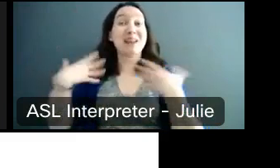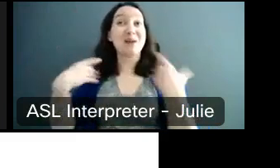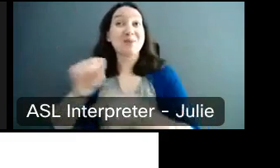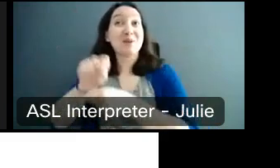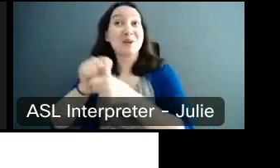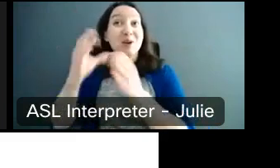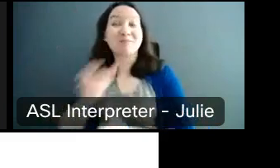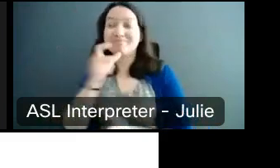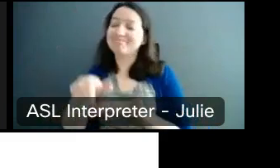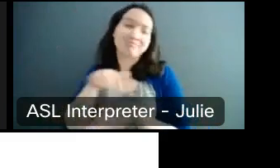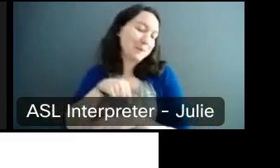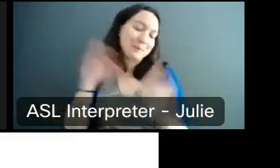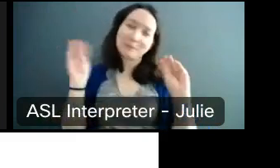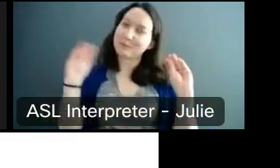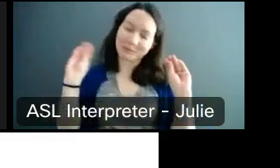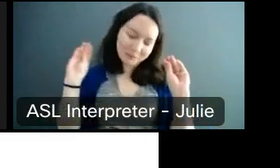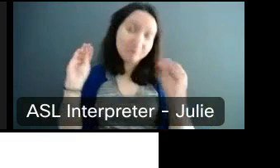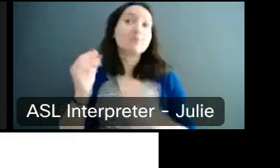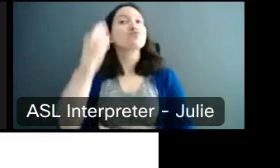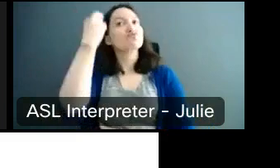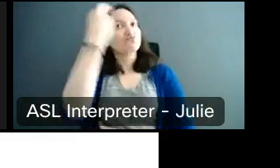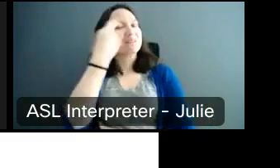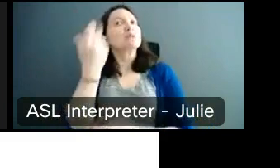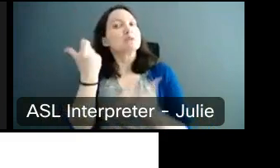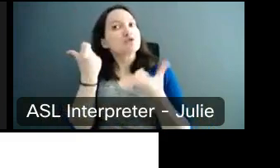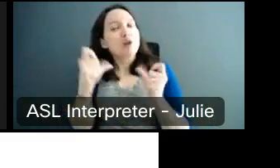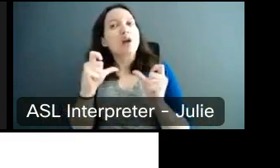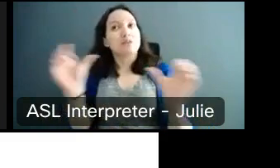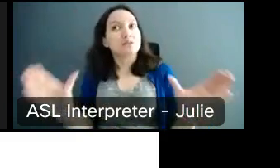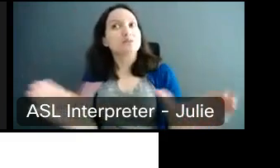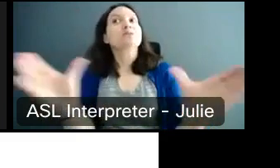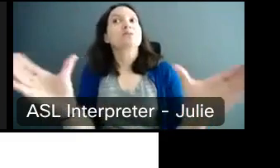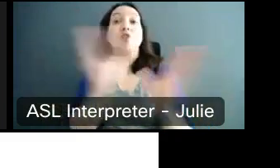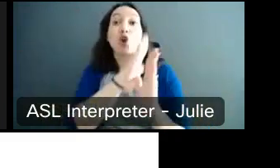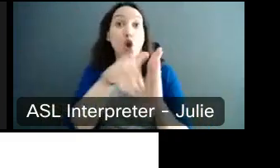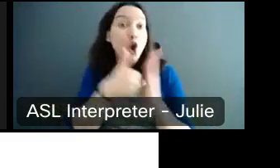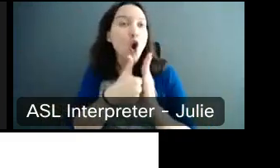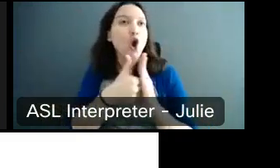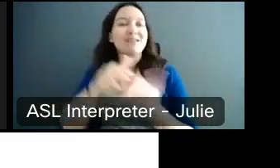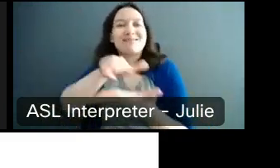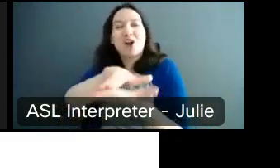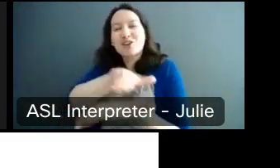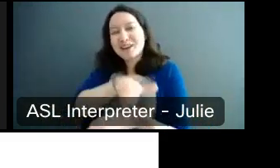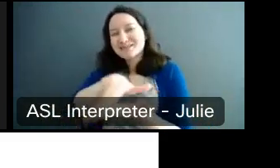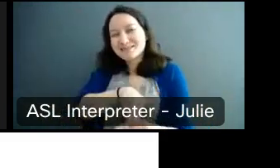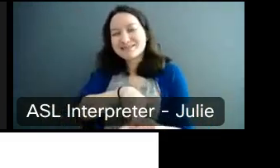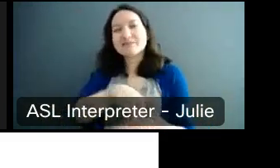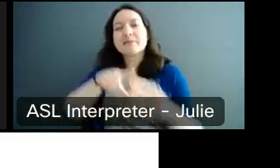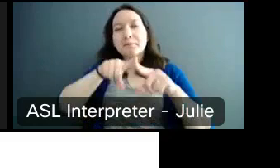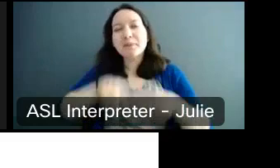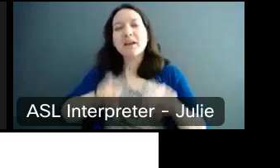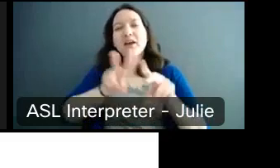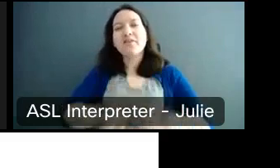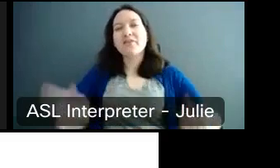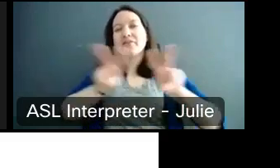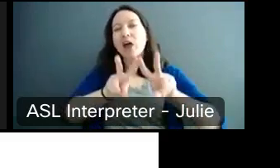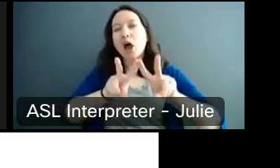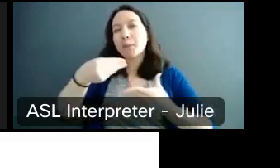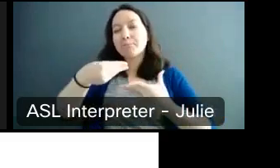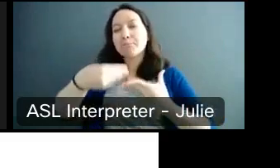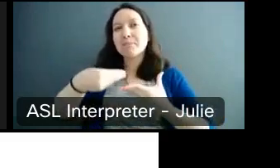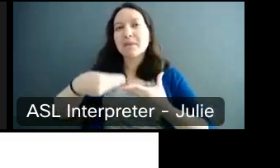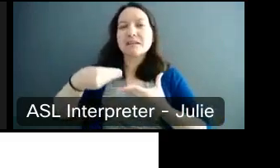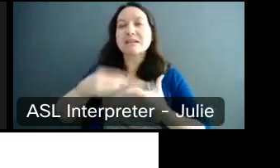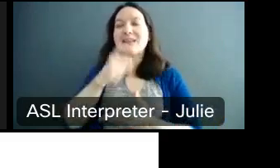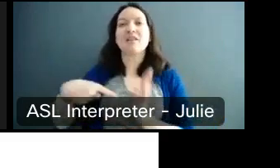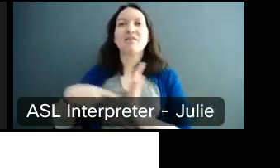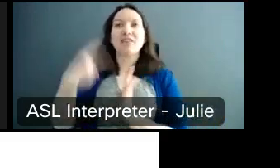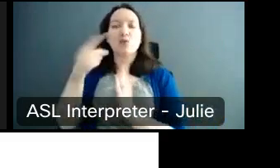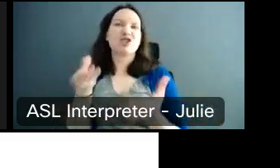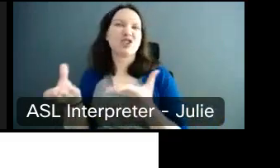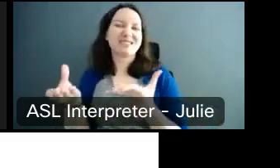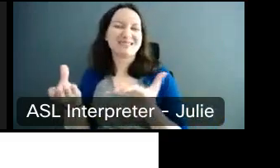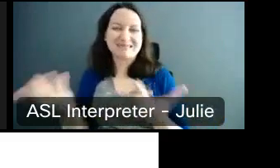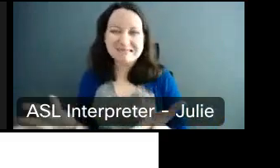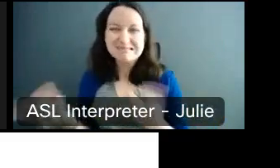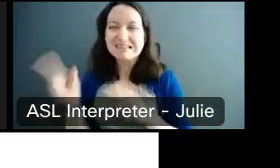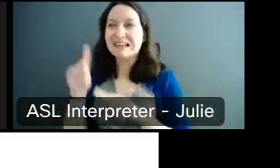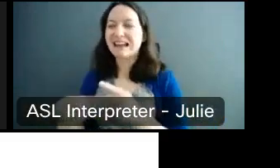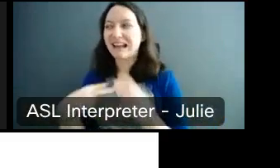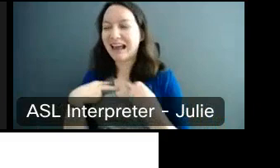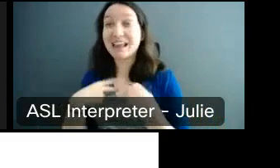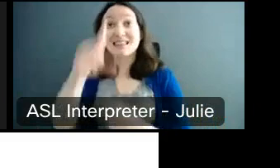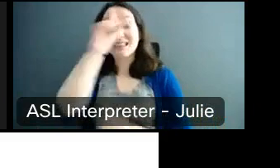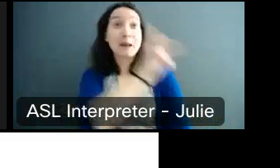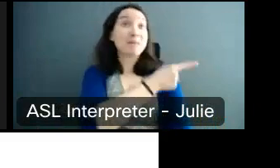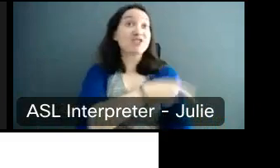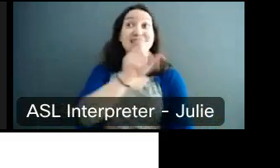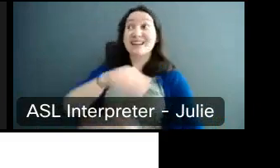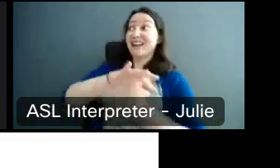So, every that that's why we drive so hard to try to get all of the contracts on a value basis, rather than a fee for service basis, because we can't, we can't do what we think the patients need. If we feed the service.